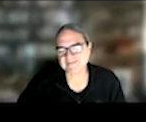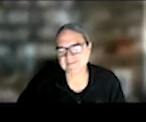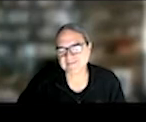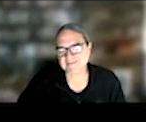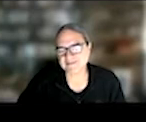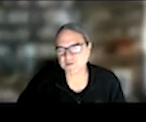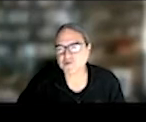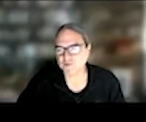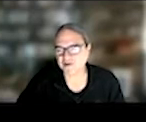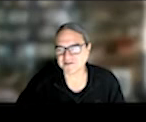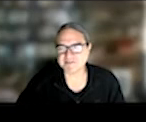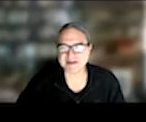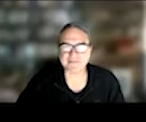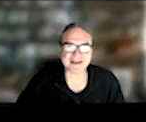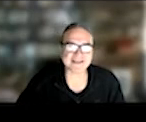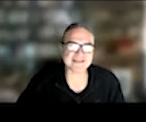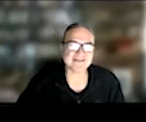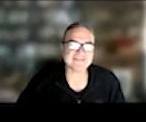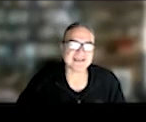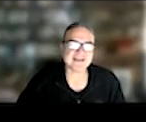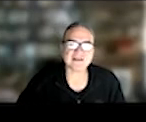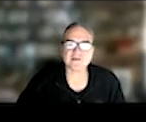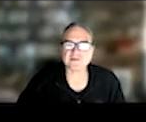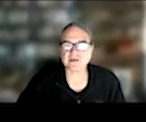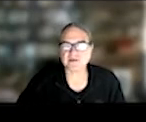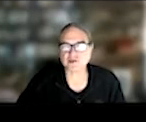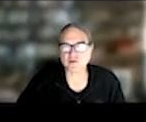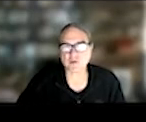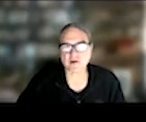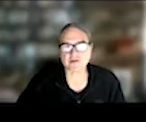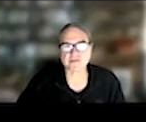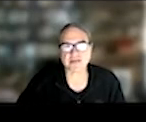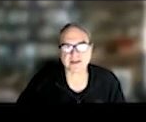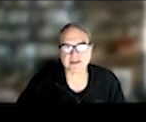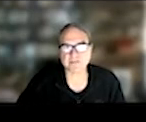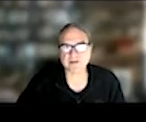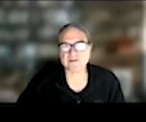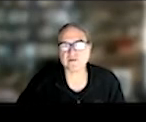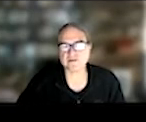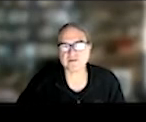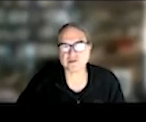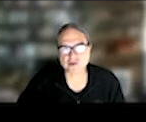social workers in many ways and in Lakota we had the shirt wearer society and among the Lakota the